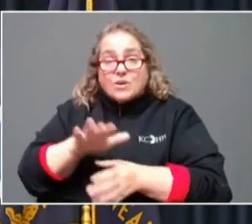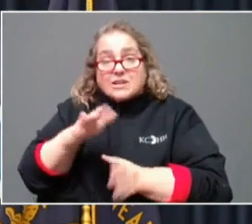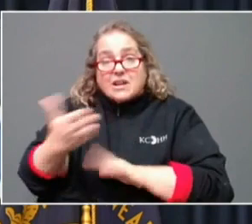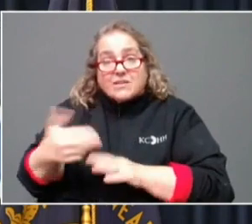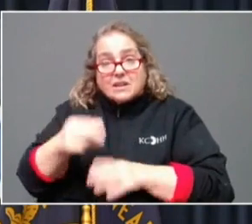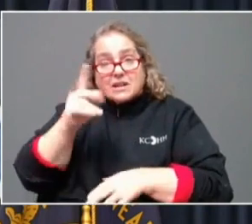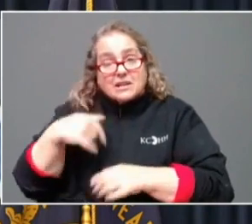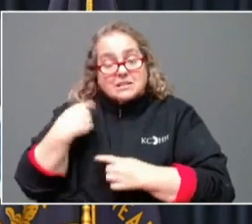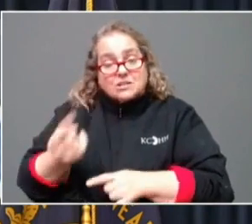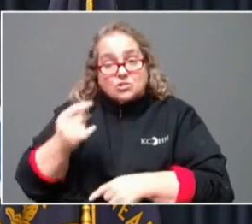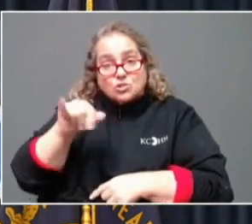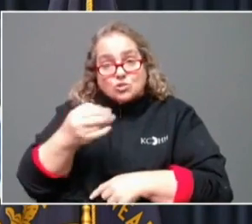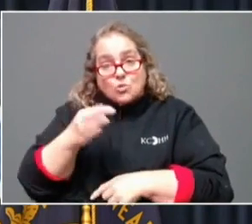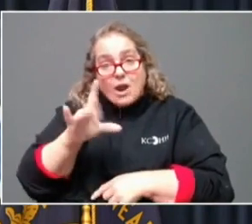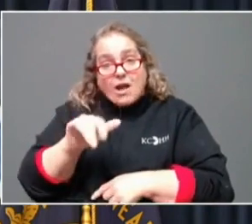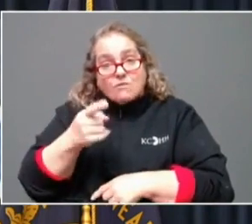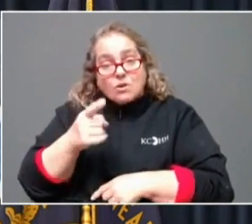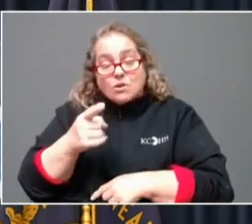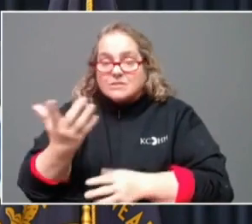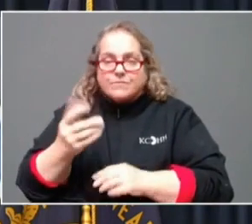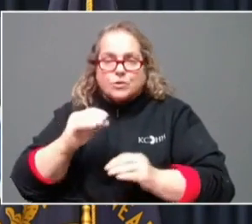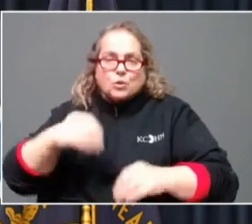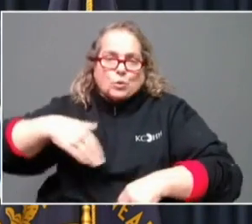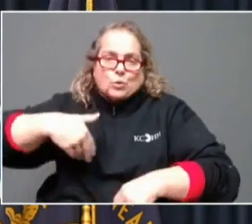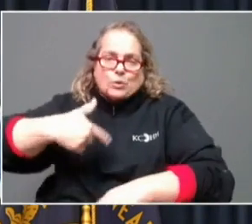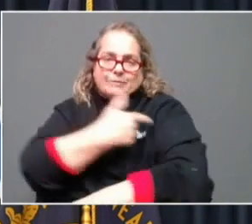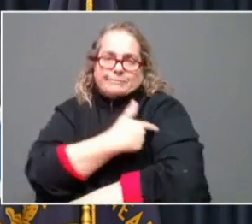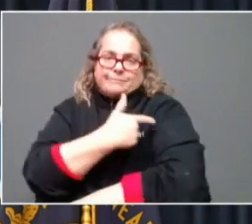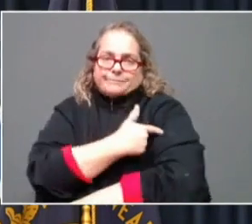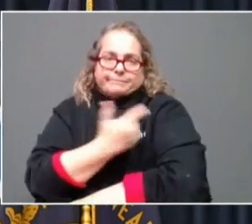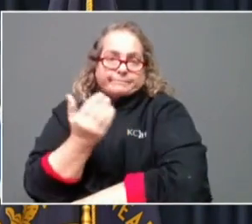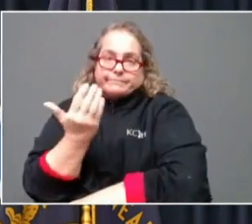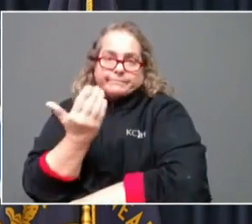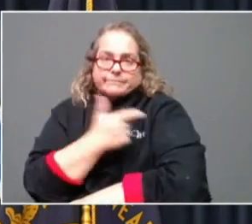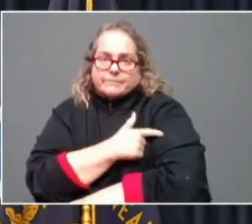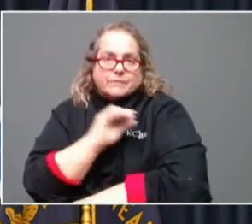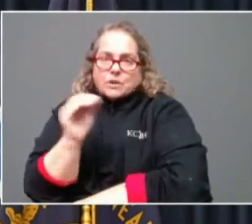are an unvaccinated persons and this is obviously a tragedy for these families,